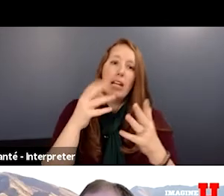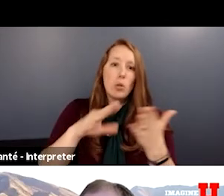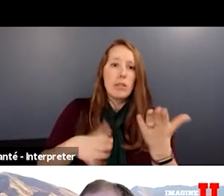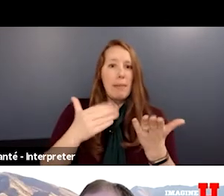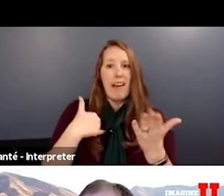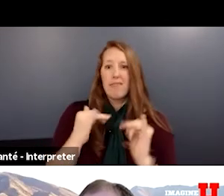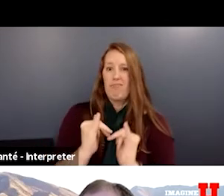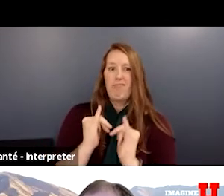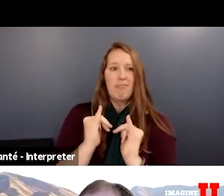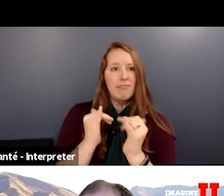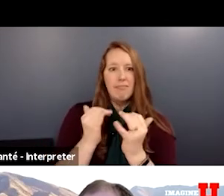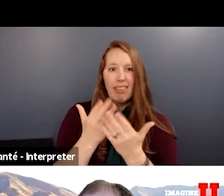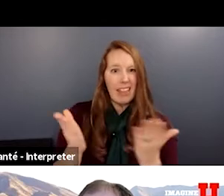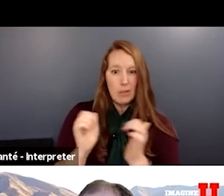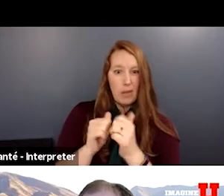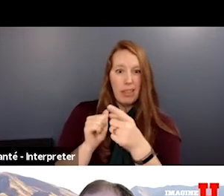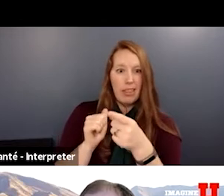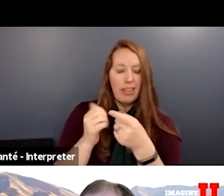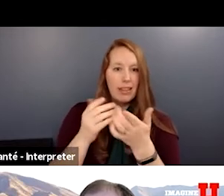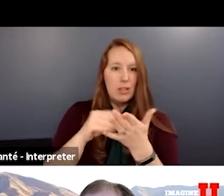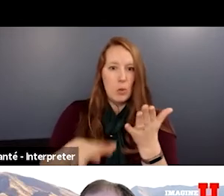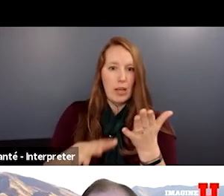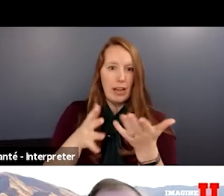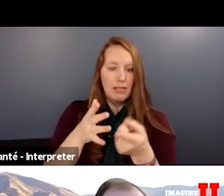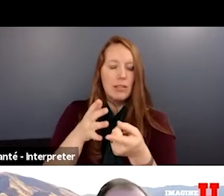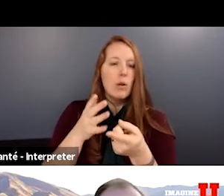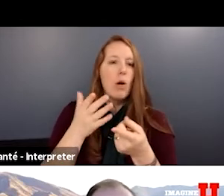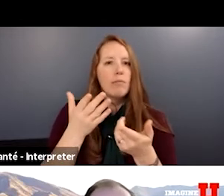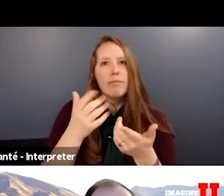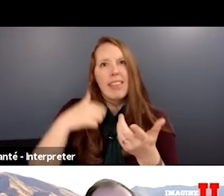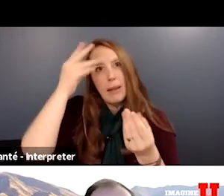the community that have mental health conditions; so anxiety, depression,